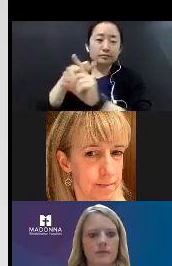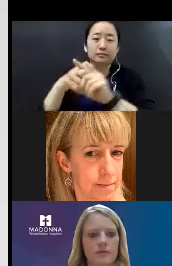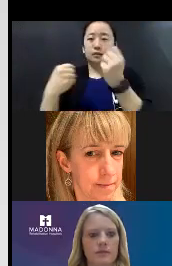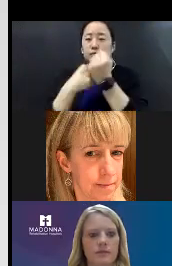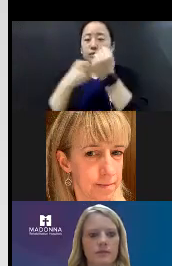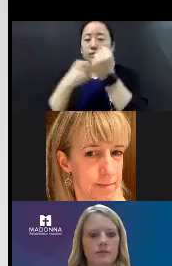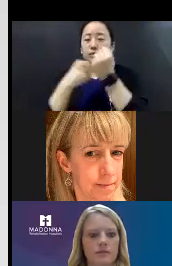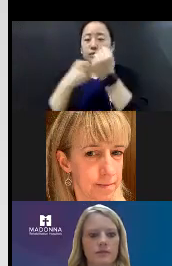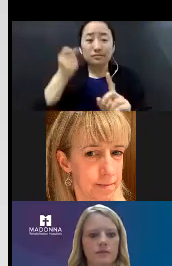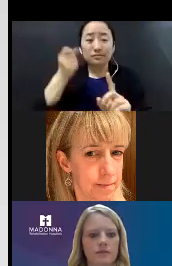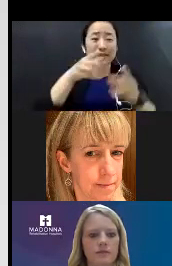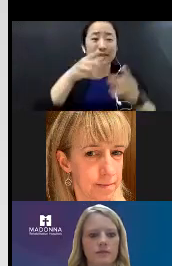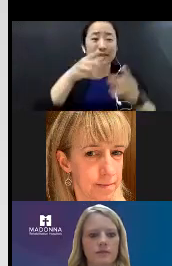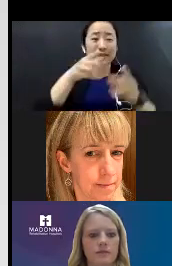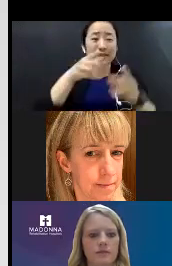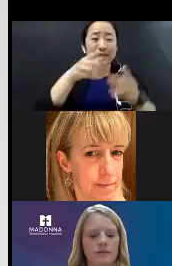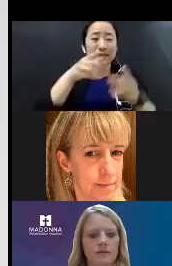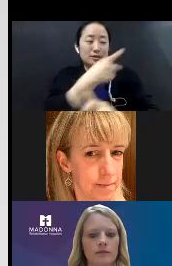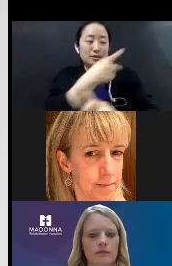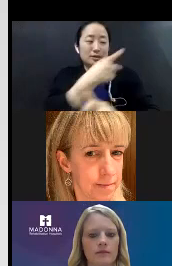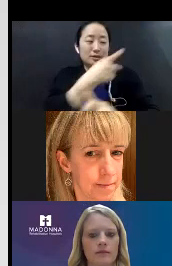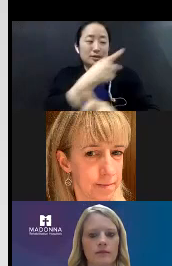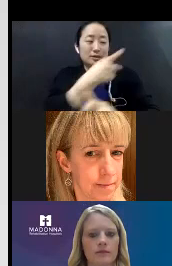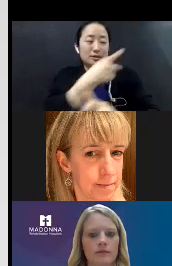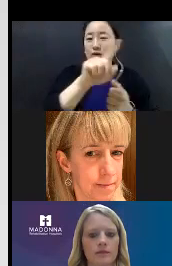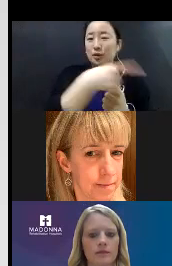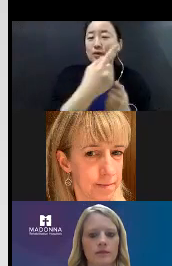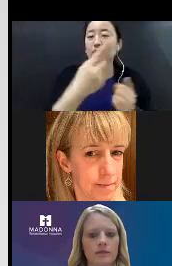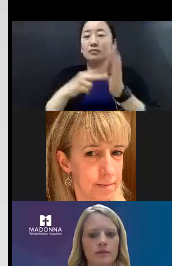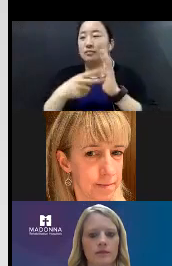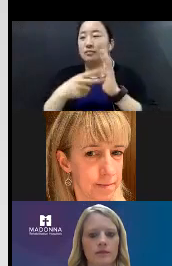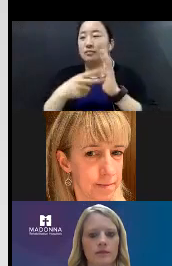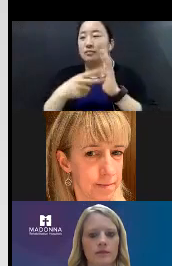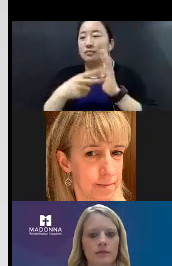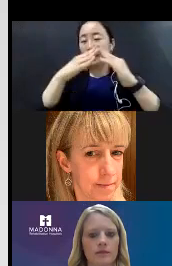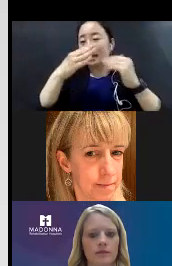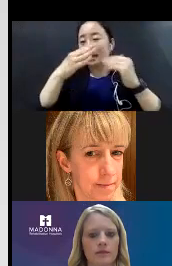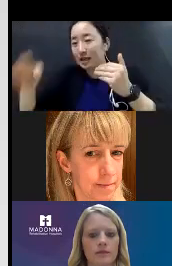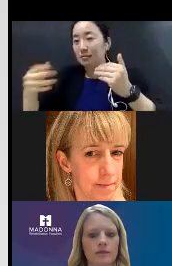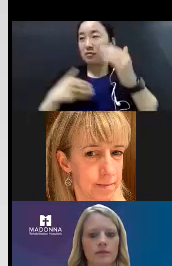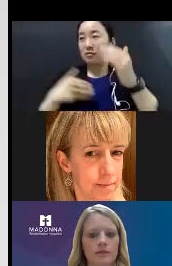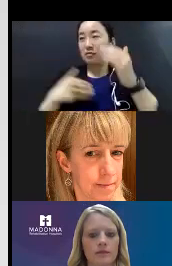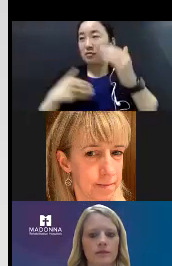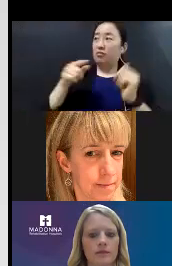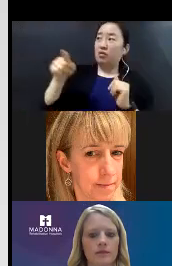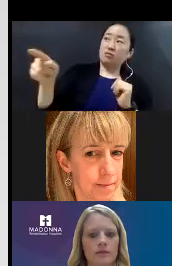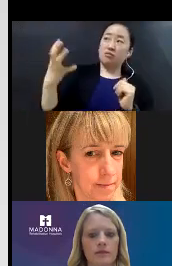THE PERSON LIVES BY THEMSELVES, THEY HAVE NO FAMILY, NO NEIGHBORS CLOSE BY THAT THEY ARE COMFORTABLE WITH LETTING THEM INTO THEIR HOUSE.